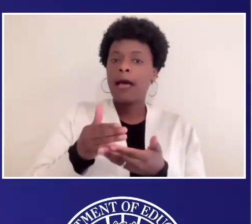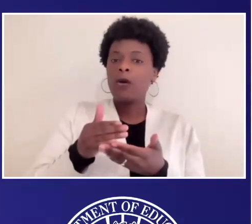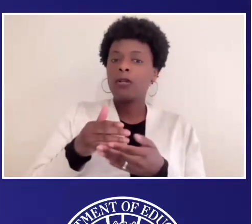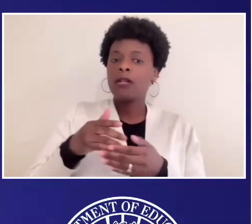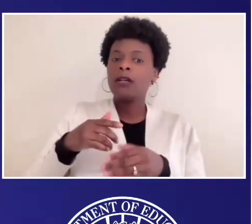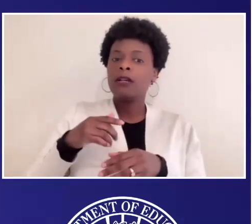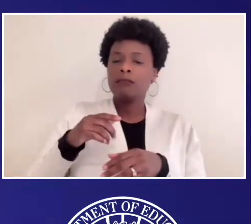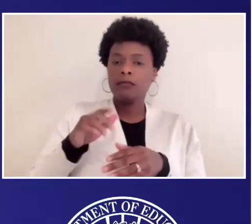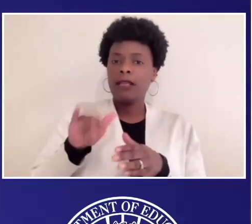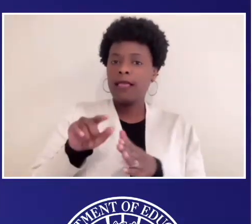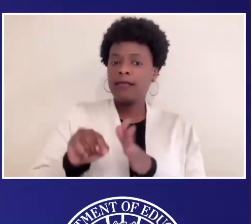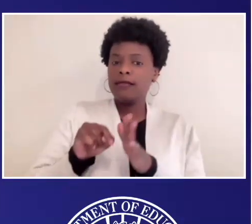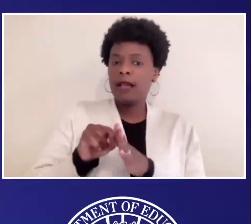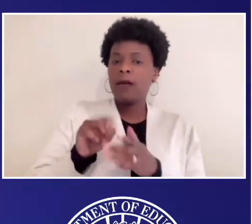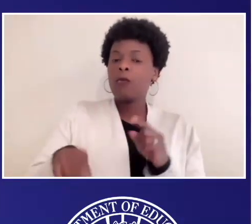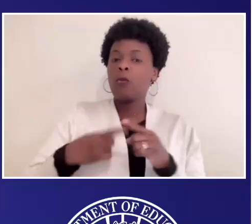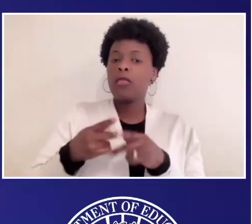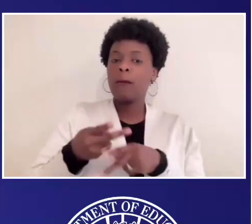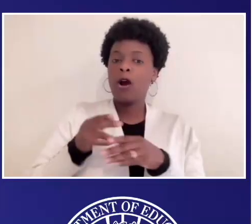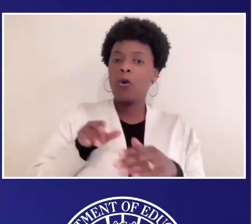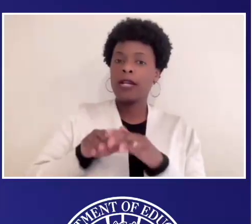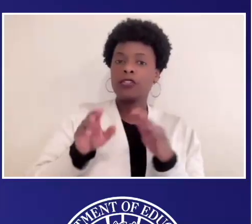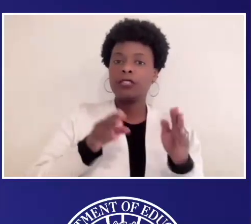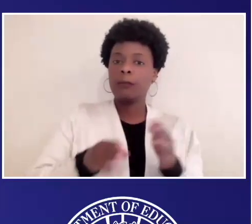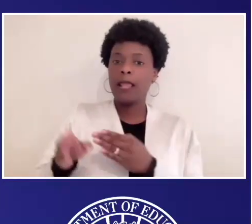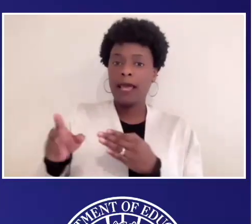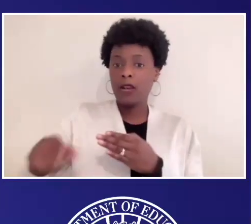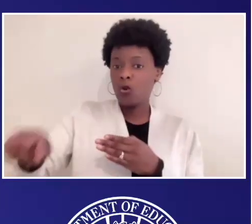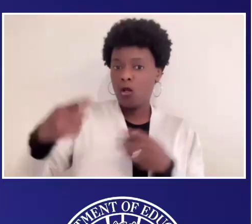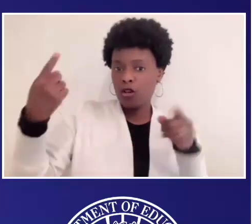I think the Department had agreed with that, but we just haven't gotten the updated text yet.